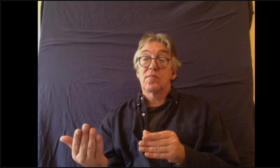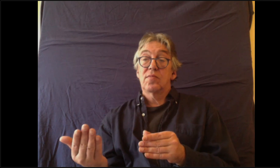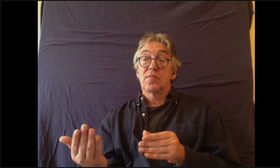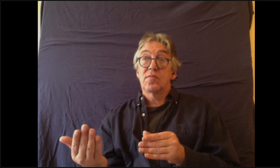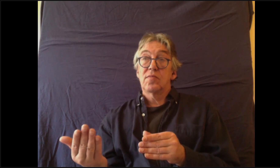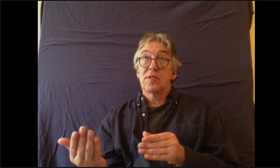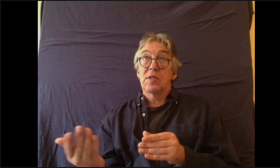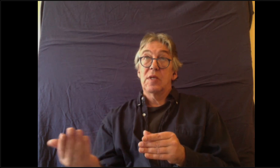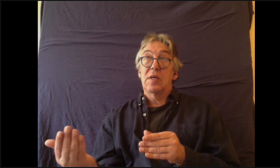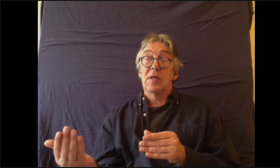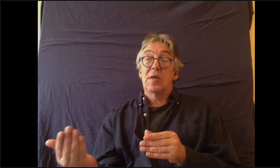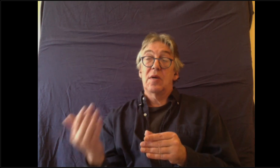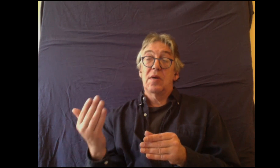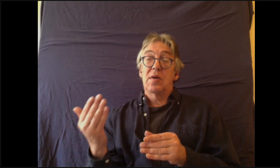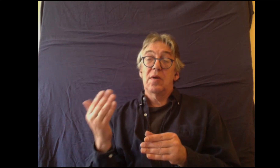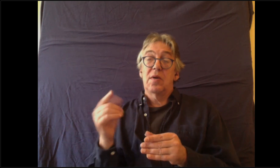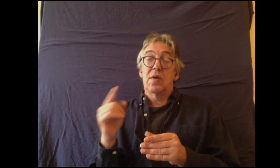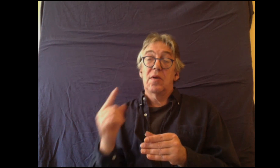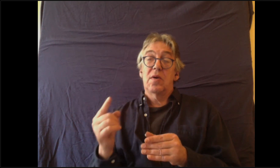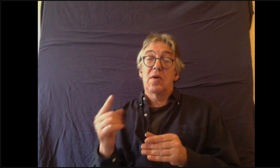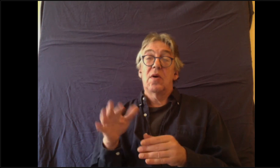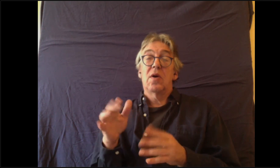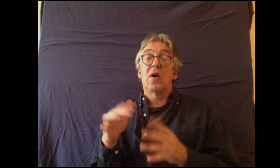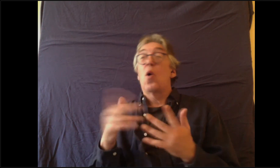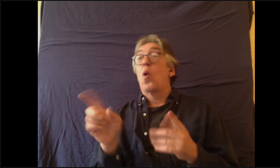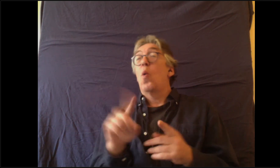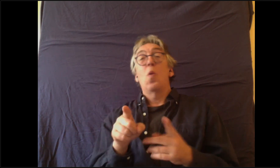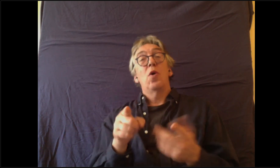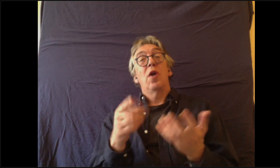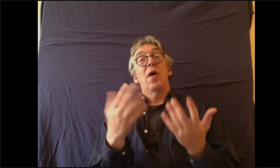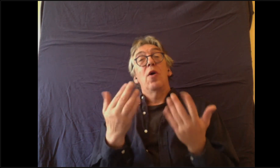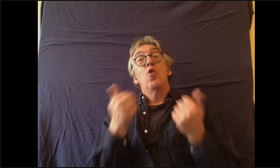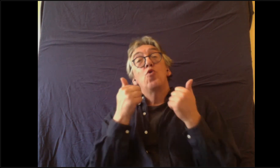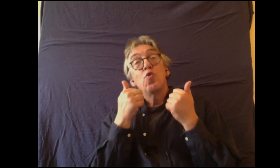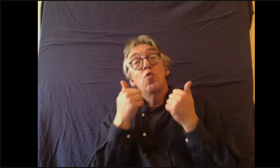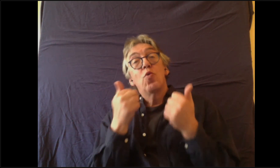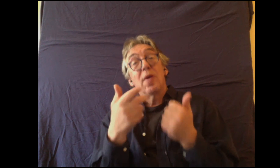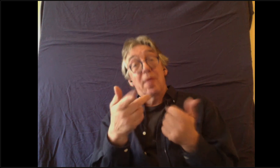so what good practice you've engaged with DPOs in the long run.